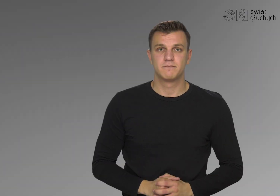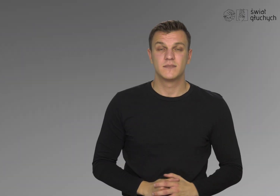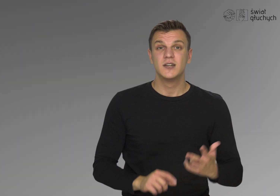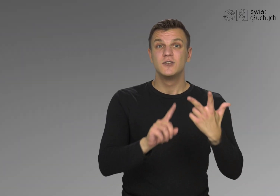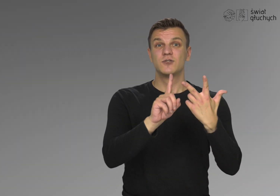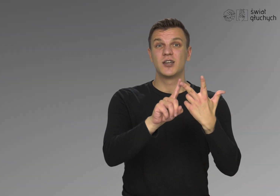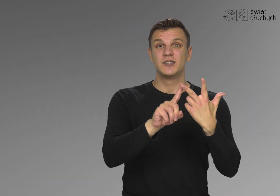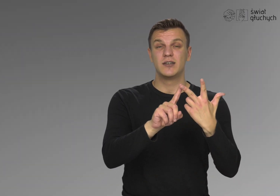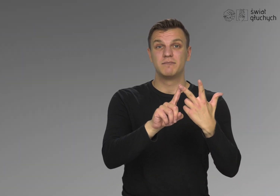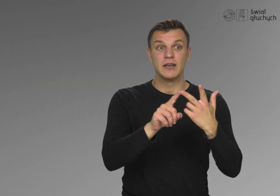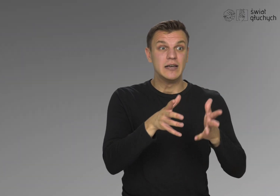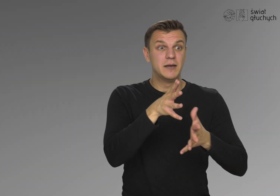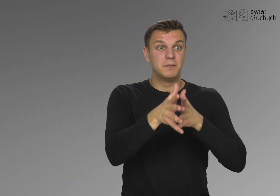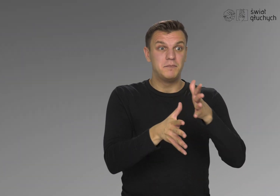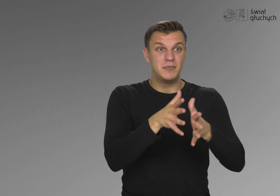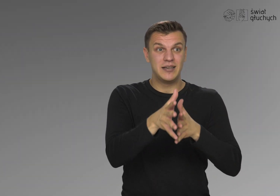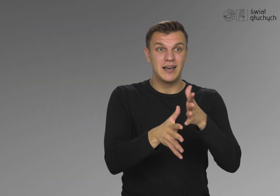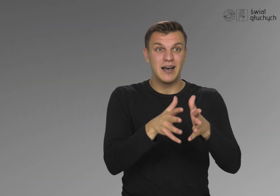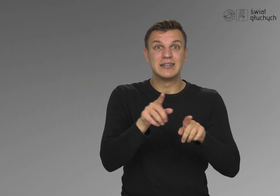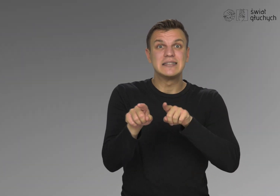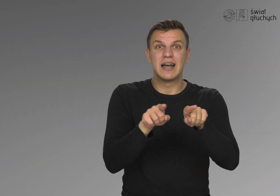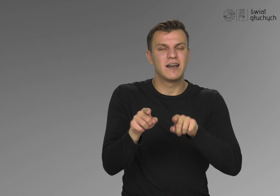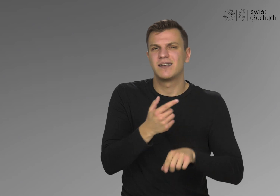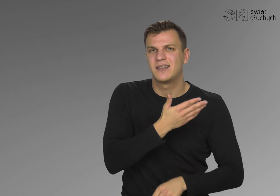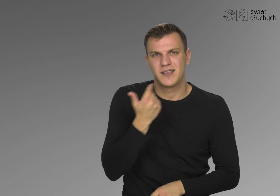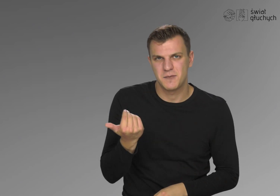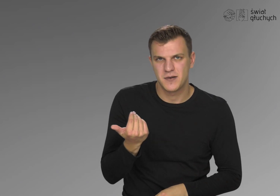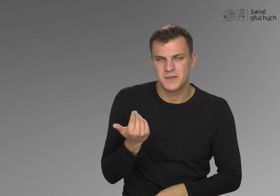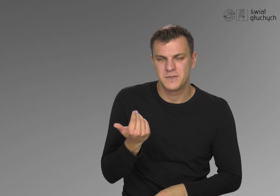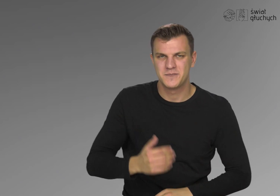The third group consists of signs that don’t exist in PJM.